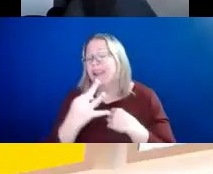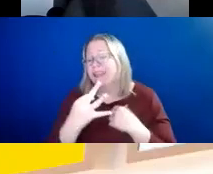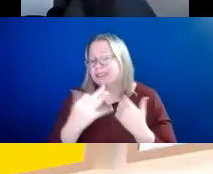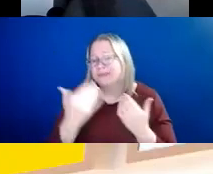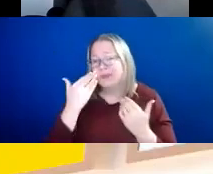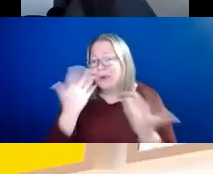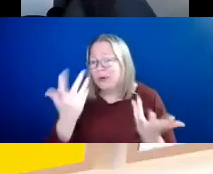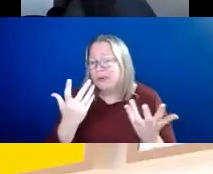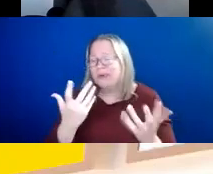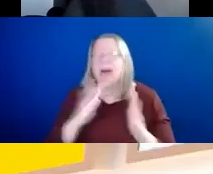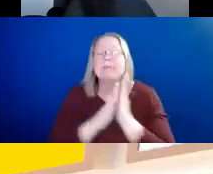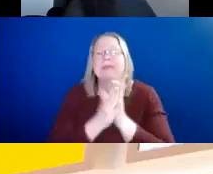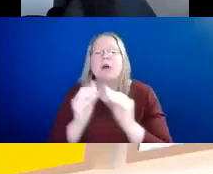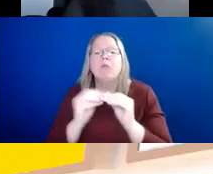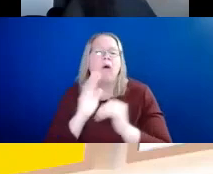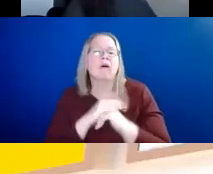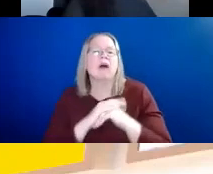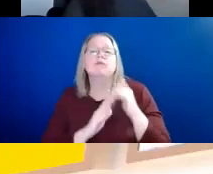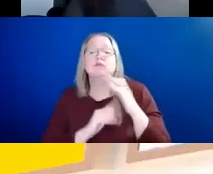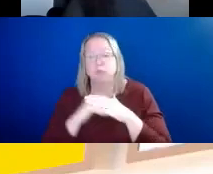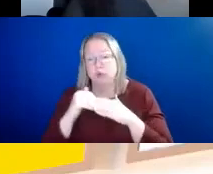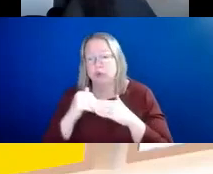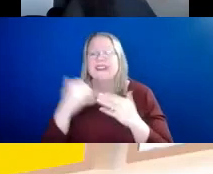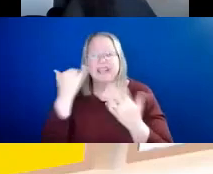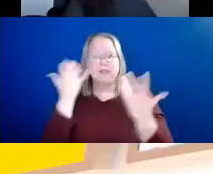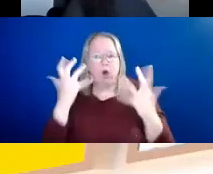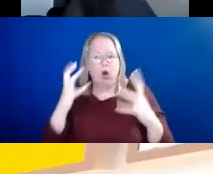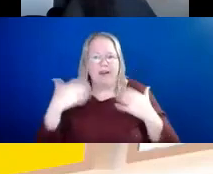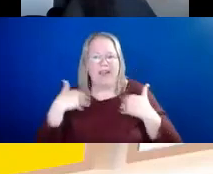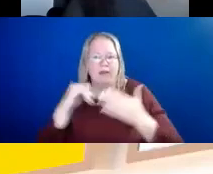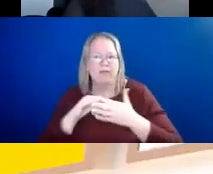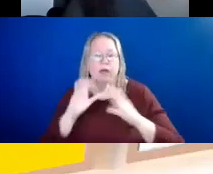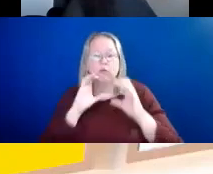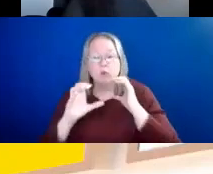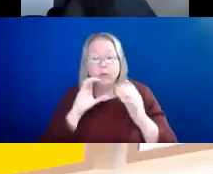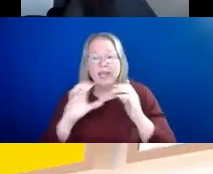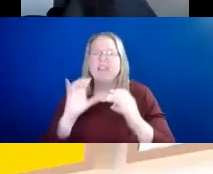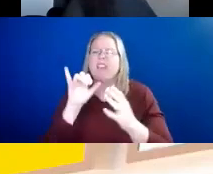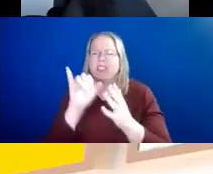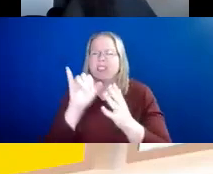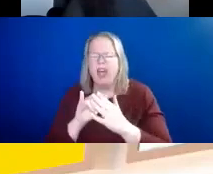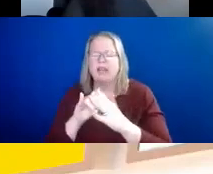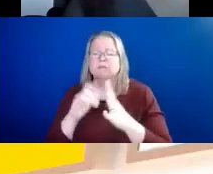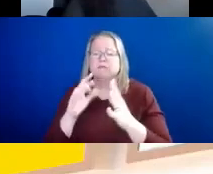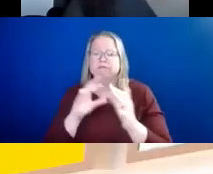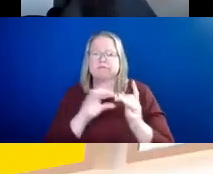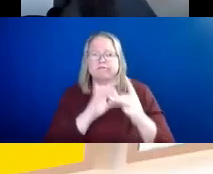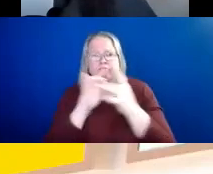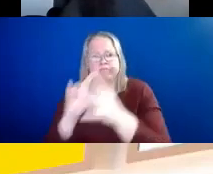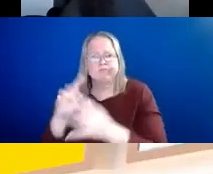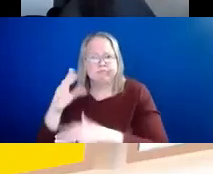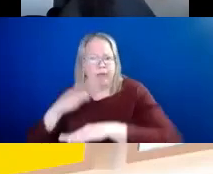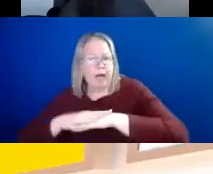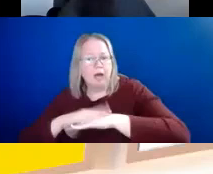will just become more comfortable if you have that kind of commute occasion. 12:53:26 That sort of transcends platforms. It's also how to get the maximum